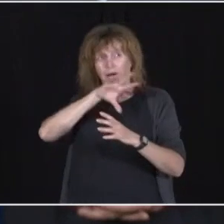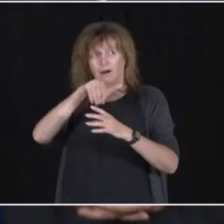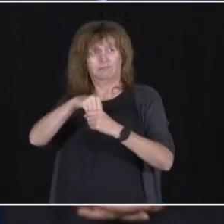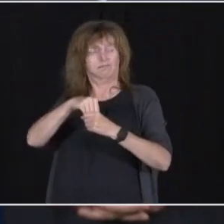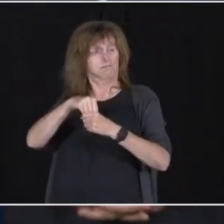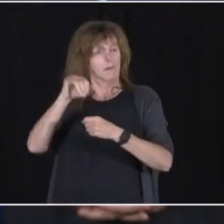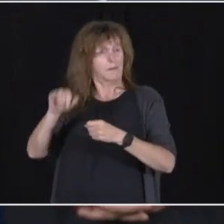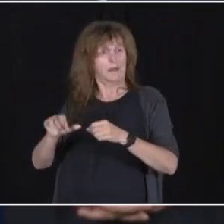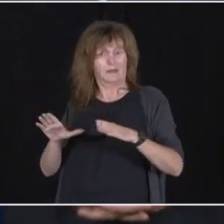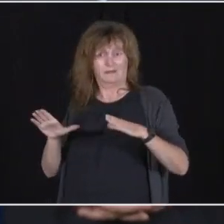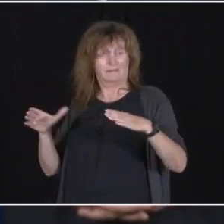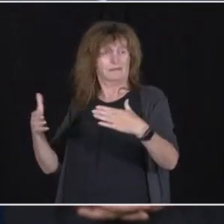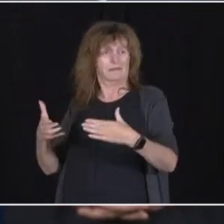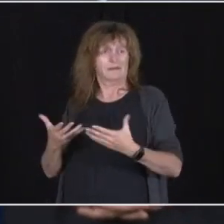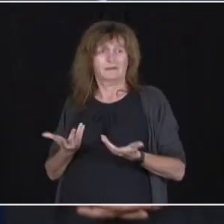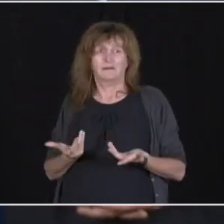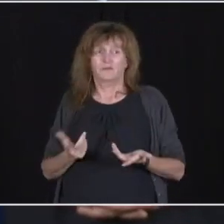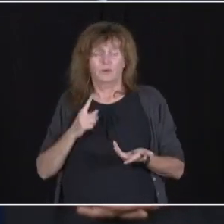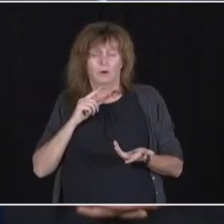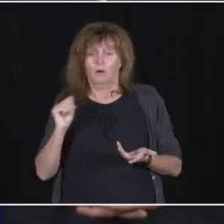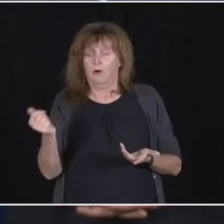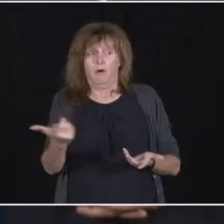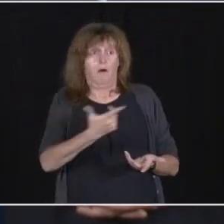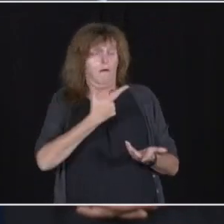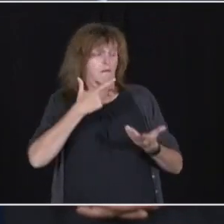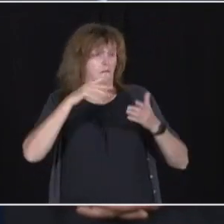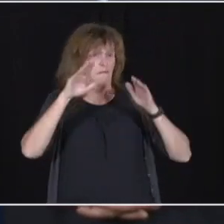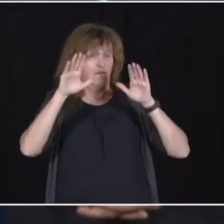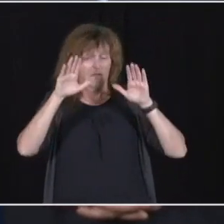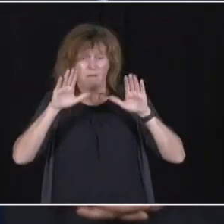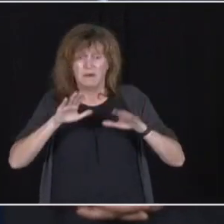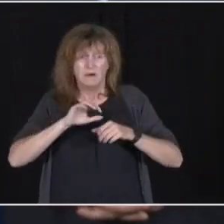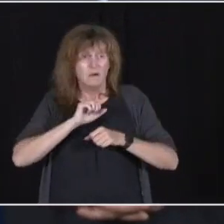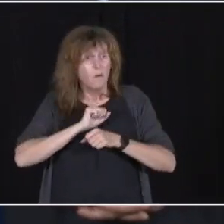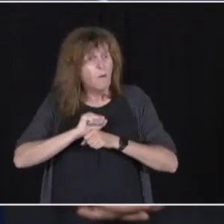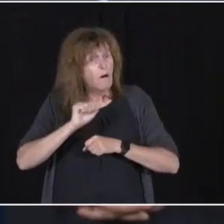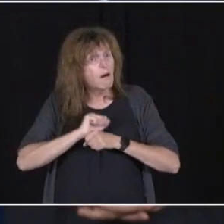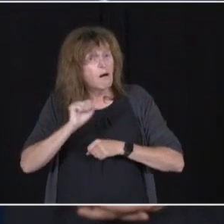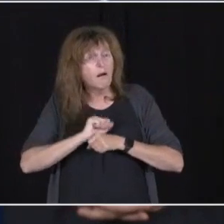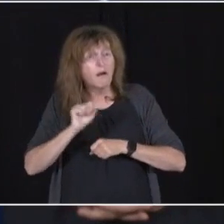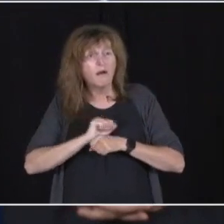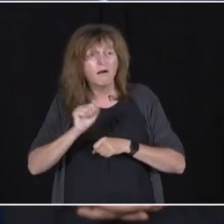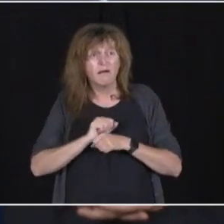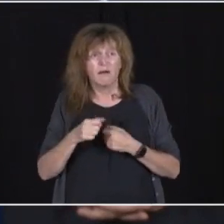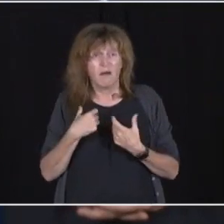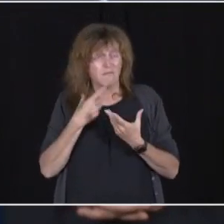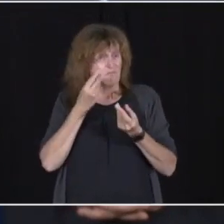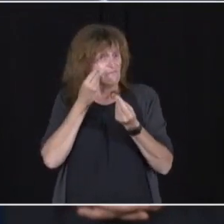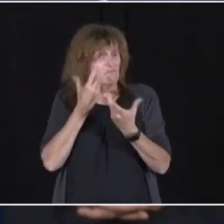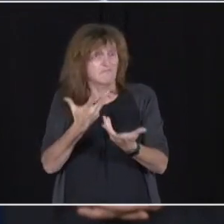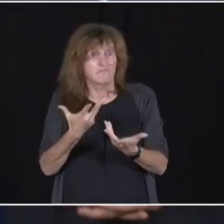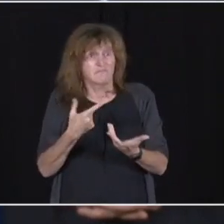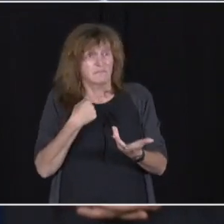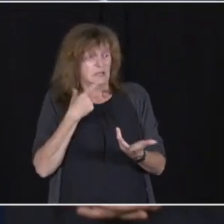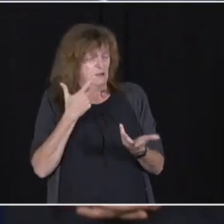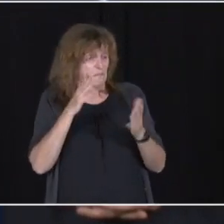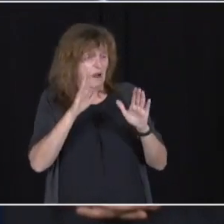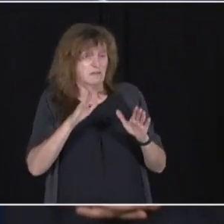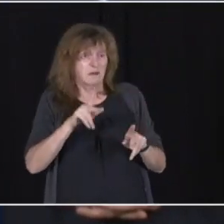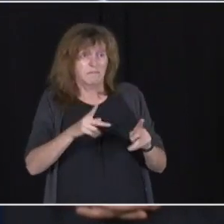If it was up to me, I would put everyone in cabinet because they are high-quality people. And they are phenomenal and they would all do a